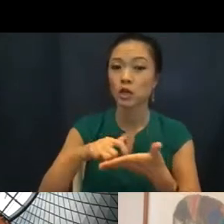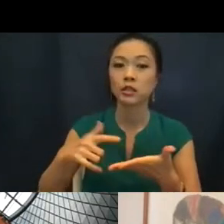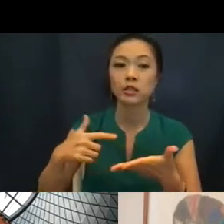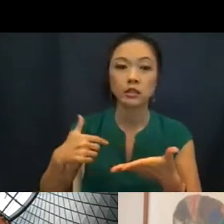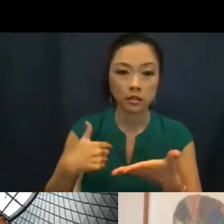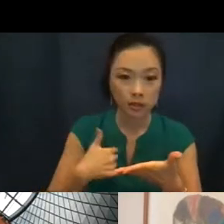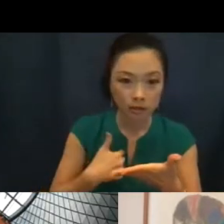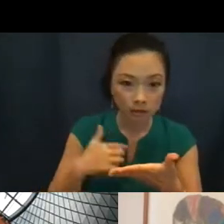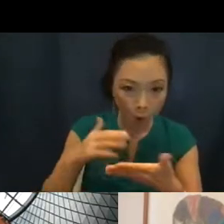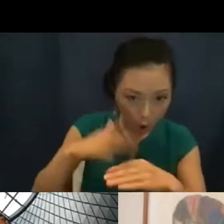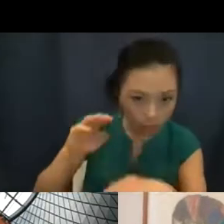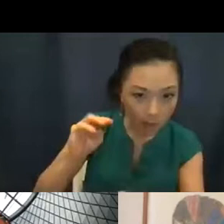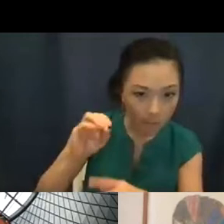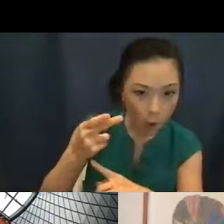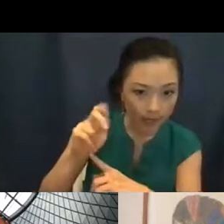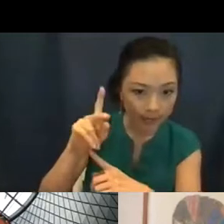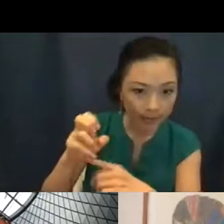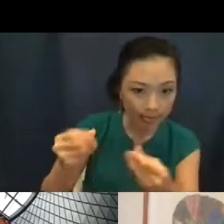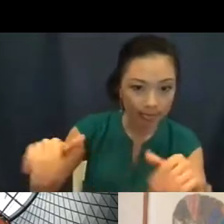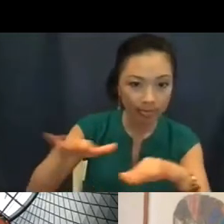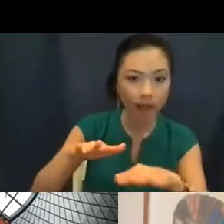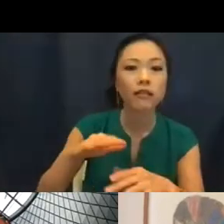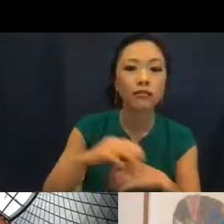I have brown hair and gold dangling earrings and